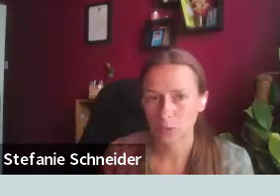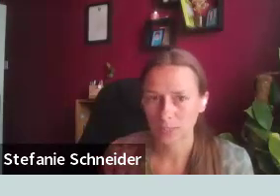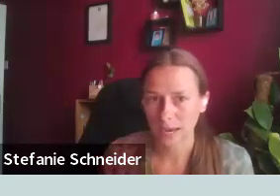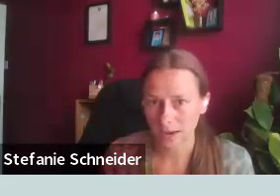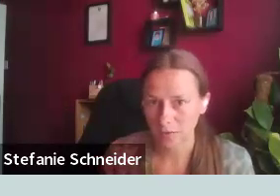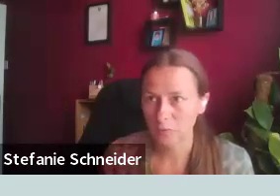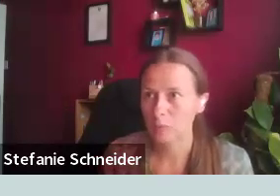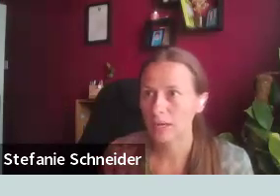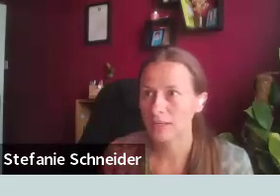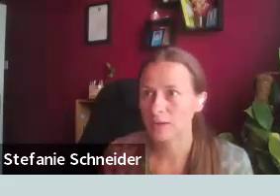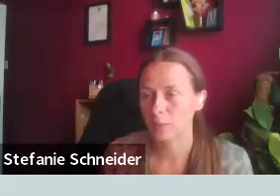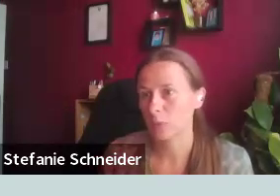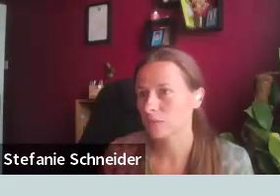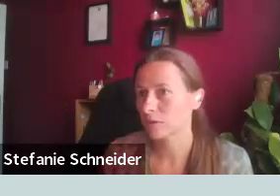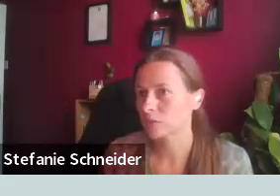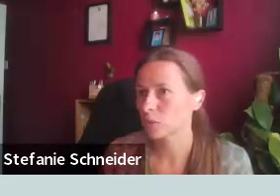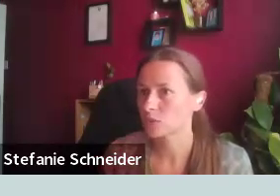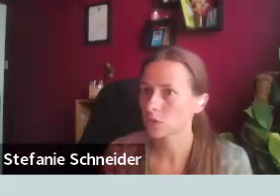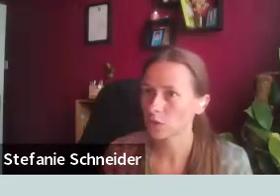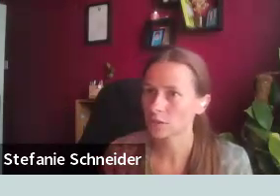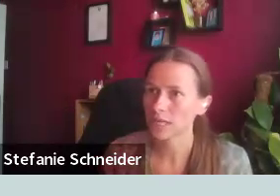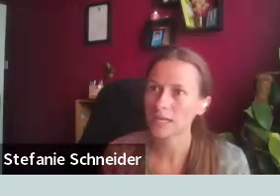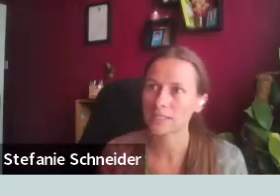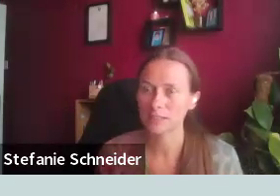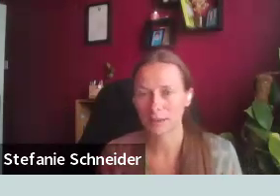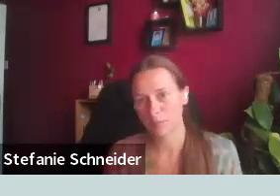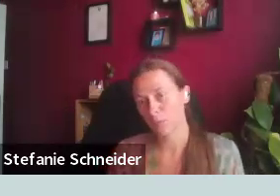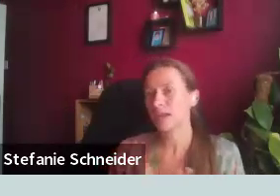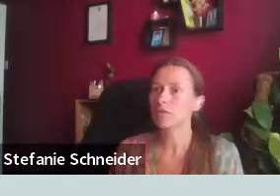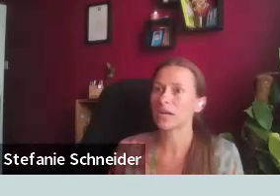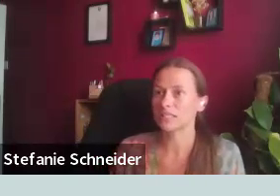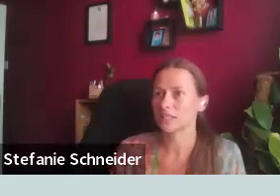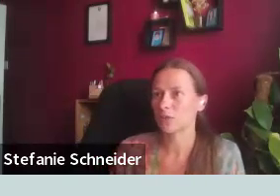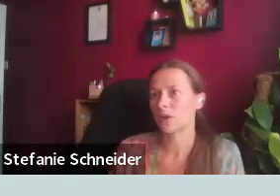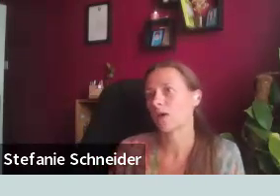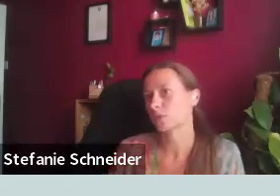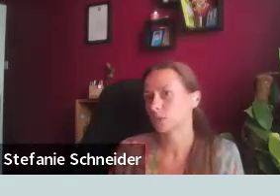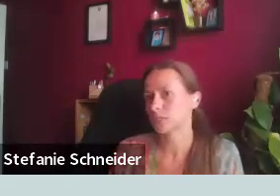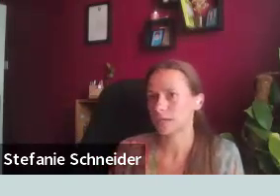way as we always have, we might end up with a very small circle that has more narrow ideas of how we